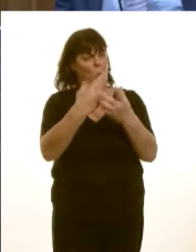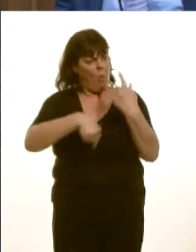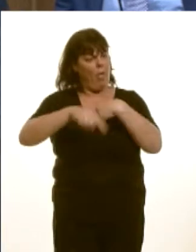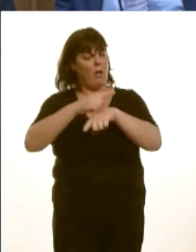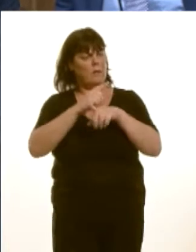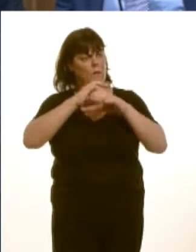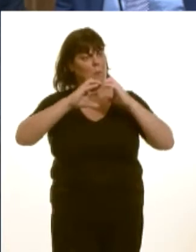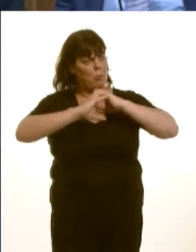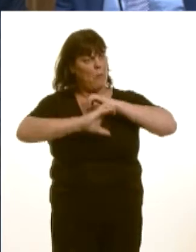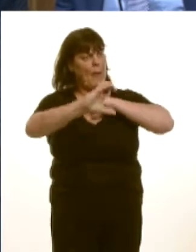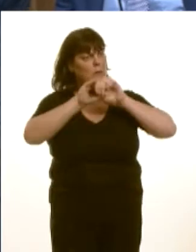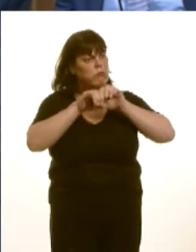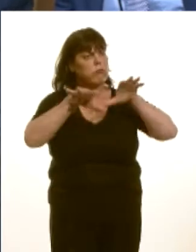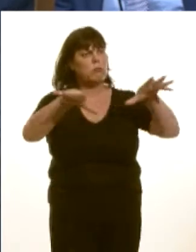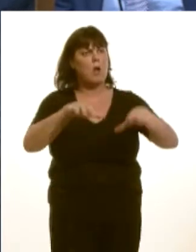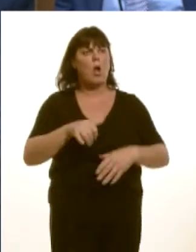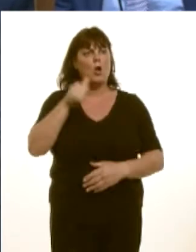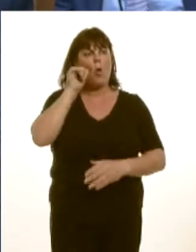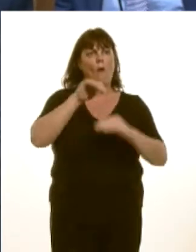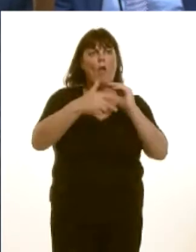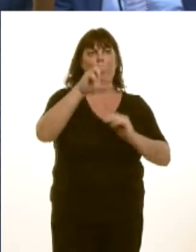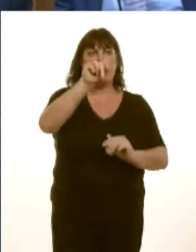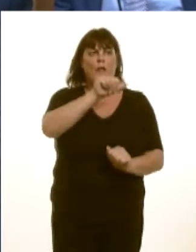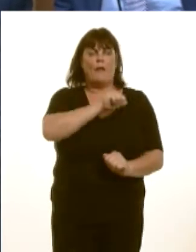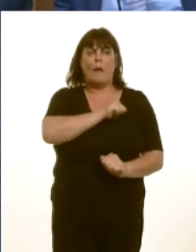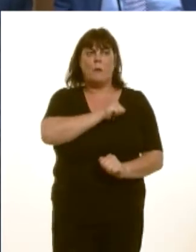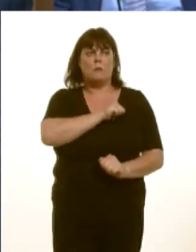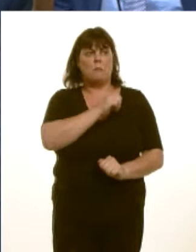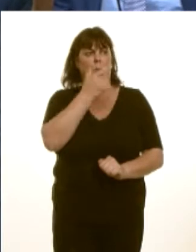Nearly 234,000 premises across Wales have now been given access to fast fibre broadband.